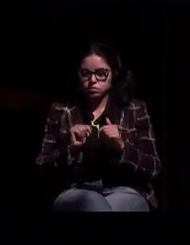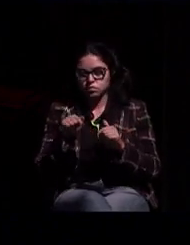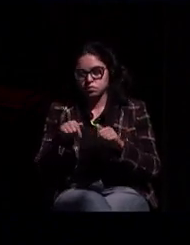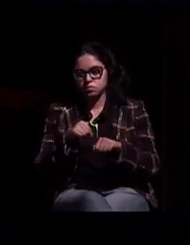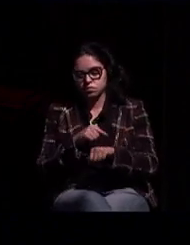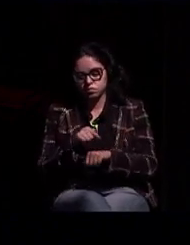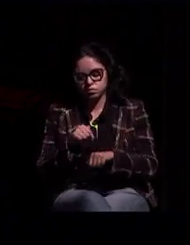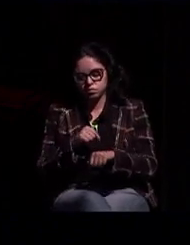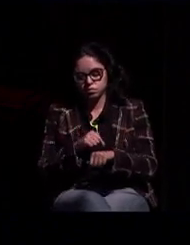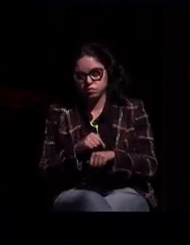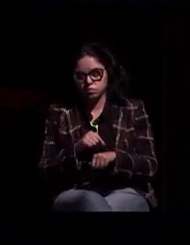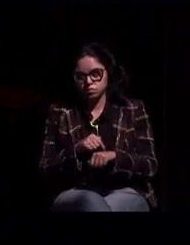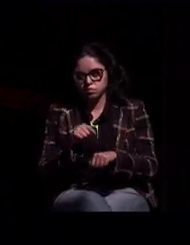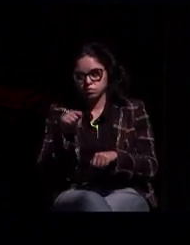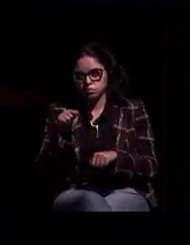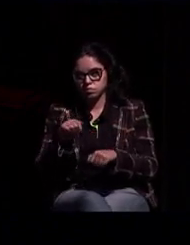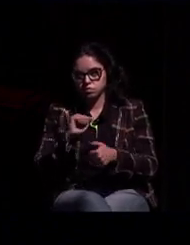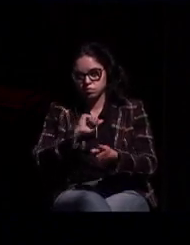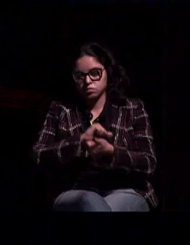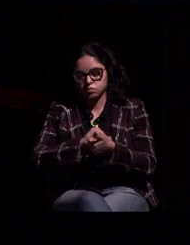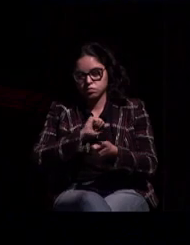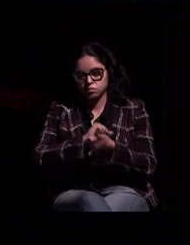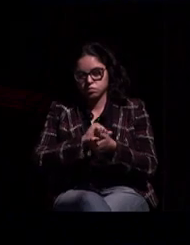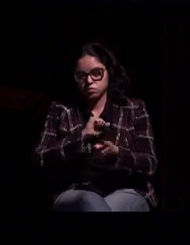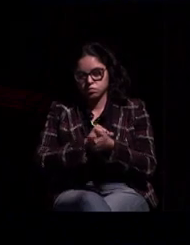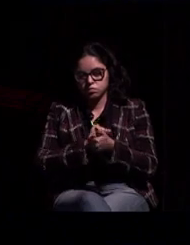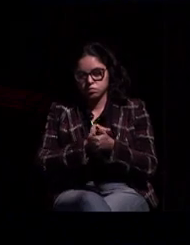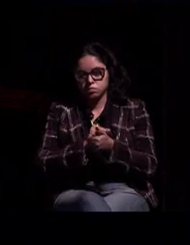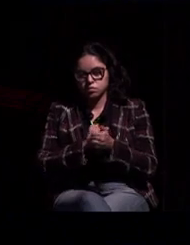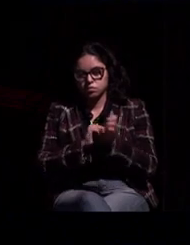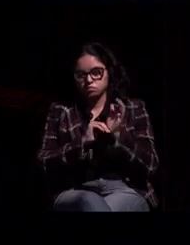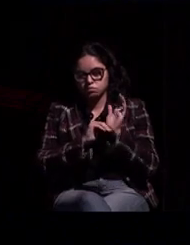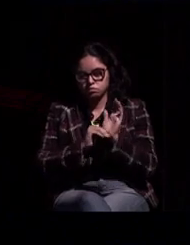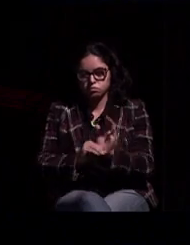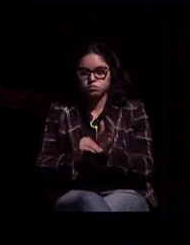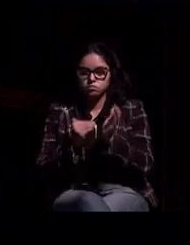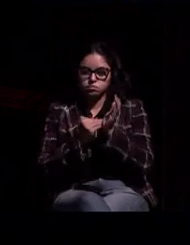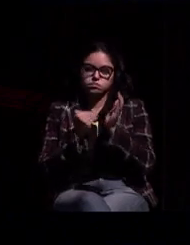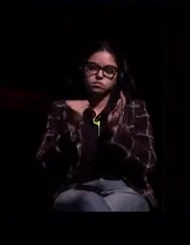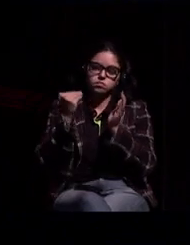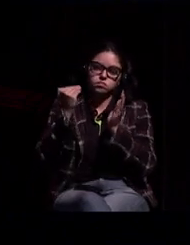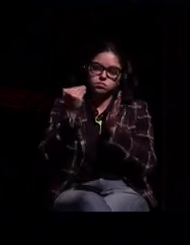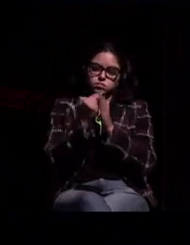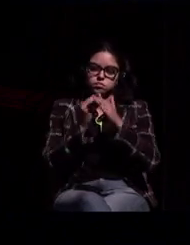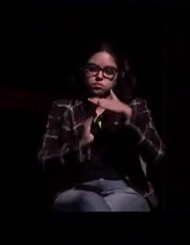Thanks to technological resources and also to political power